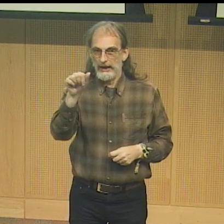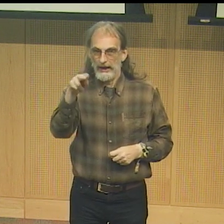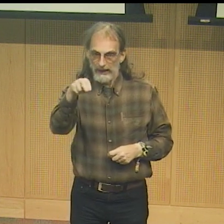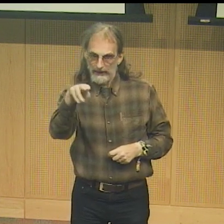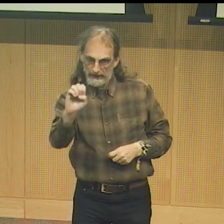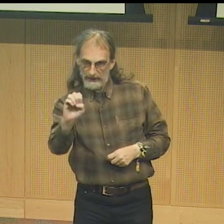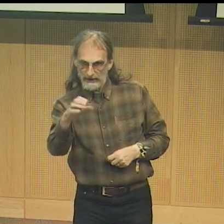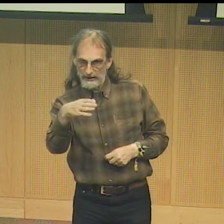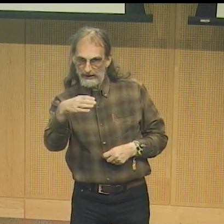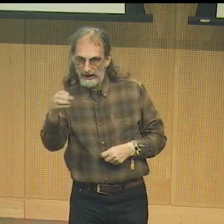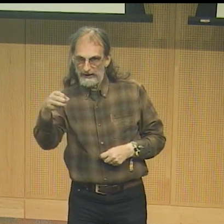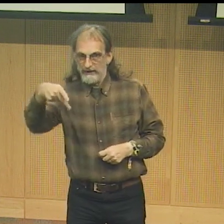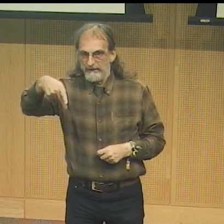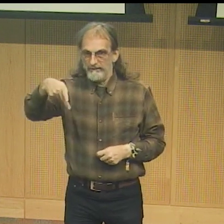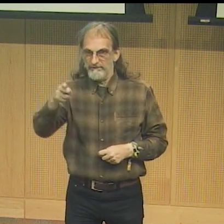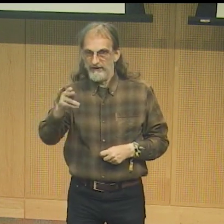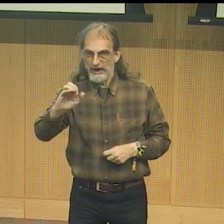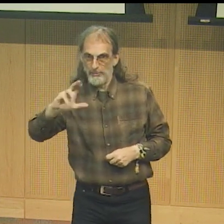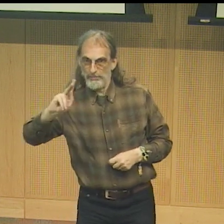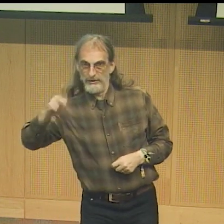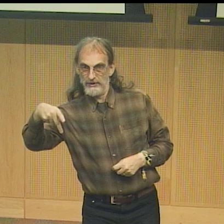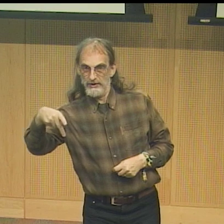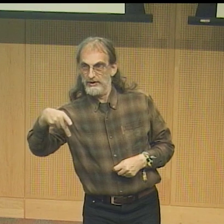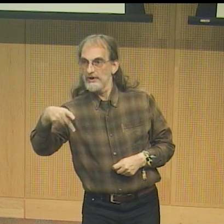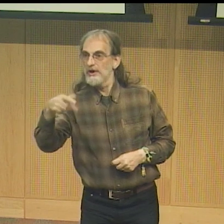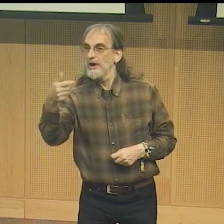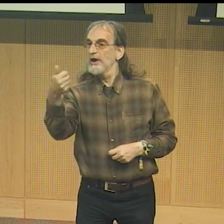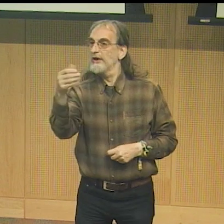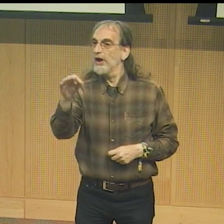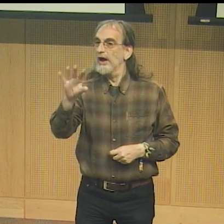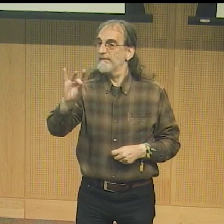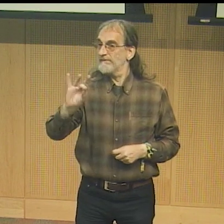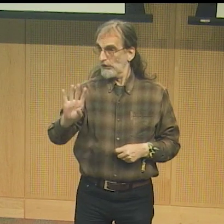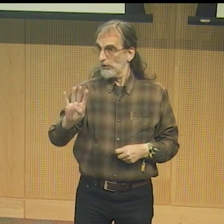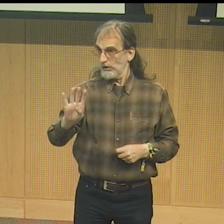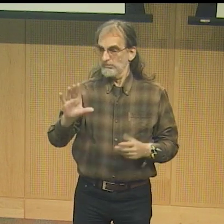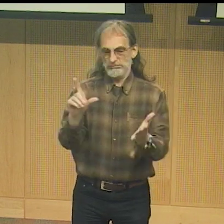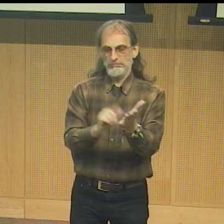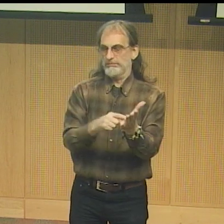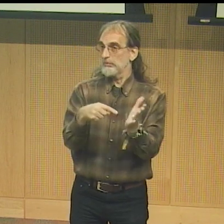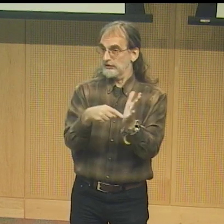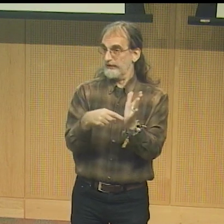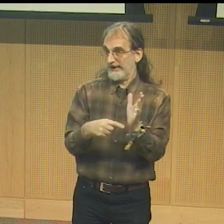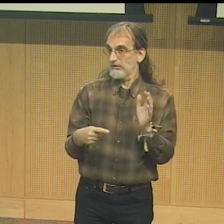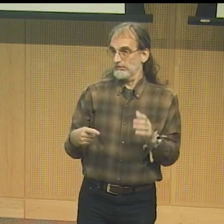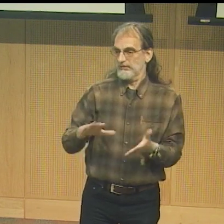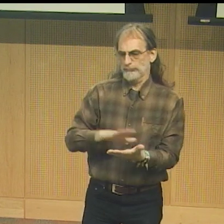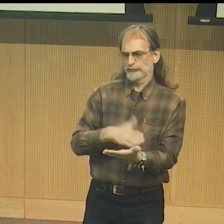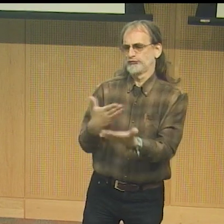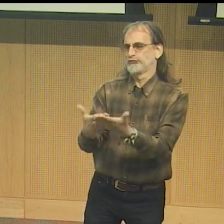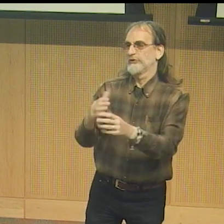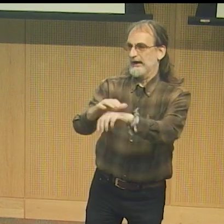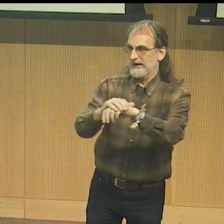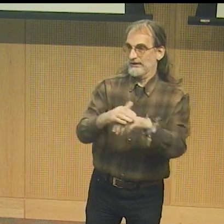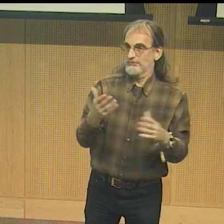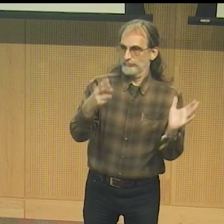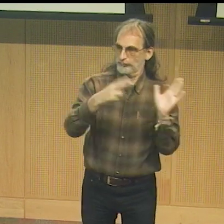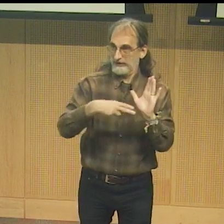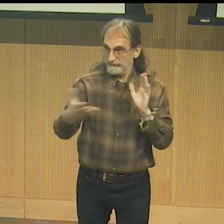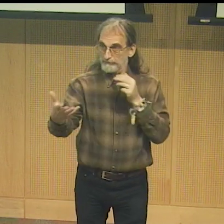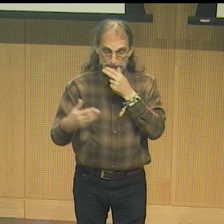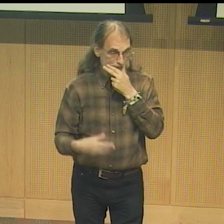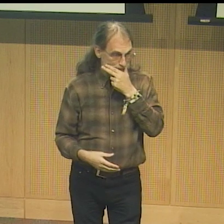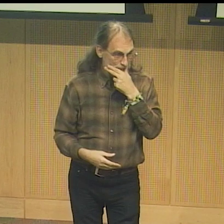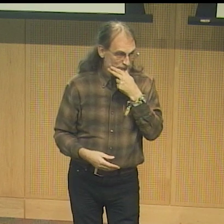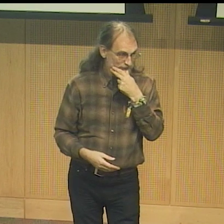If you look at Lang--Lane and Philip in 1994, you can see